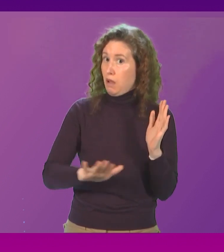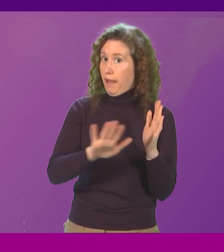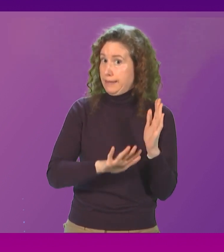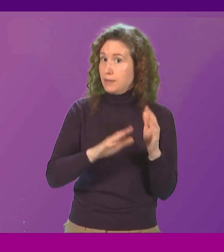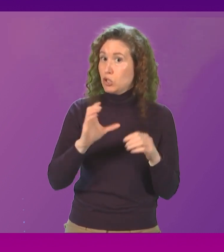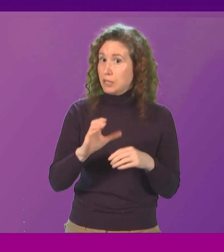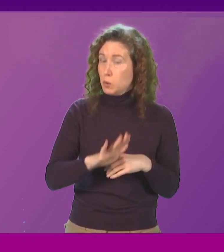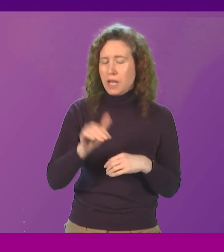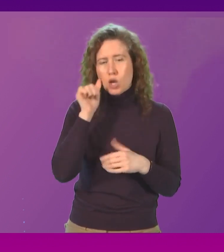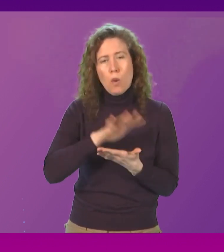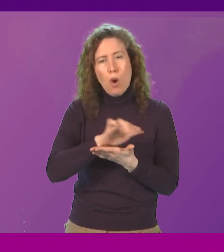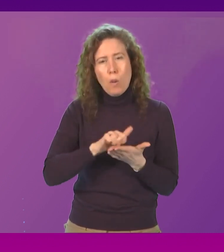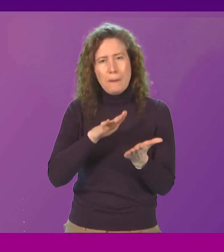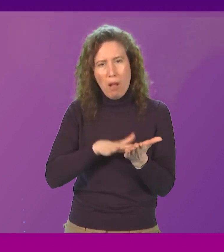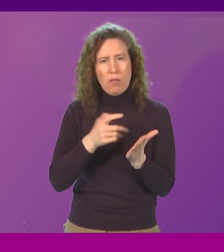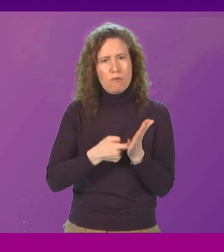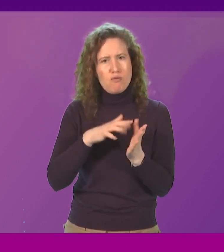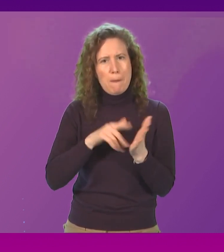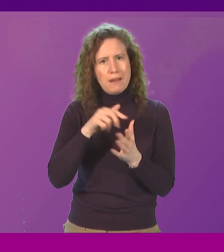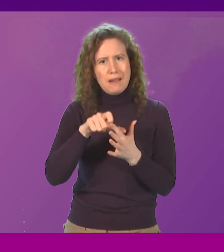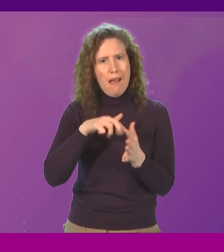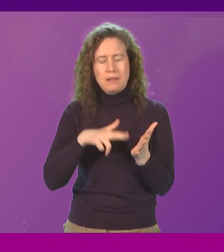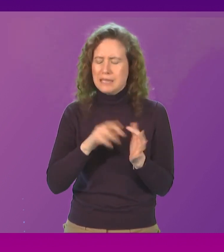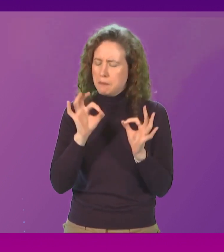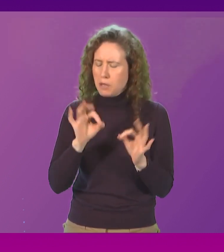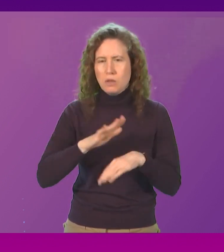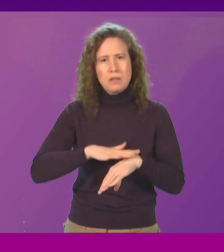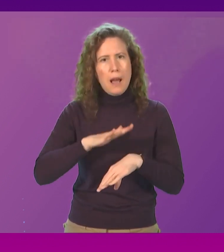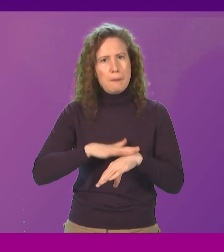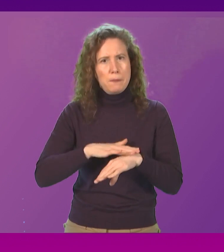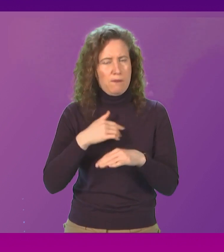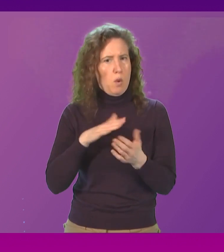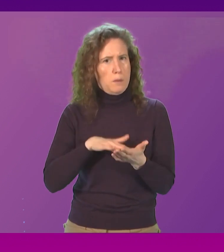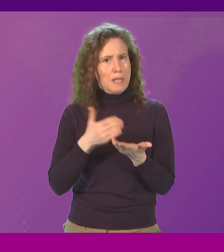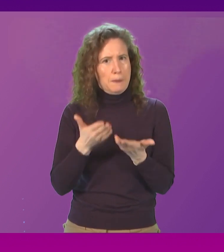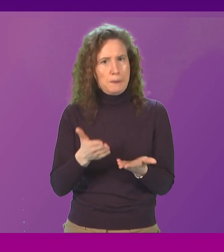I know that the holy month of Ramadan is a very special time for Muslims, and I wish